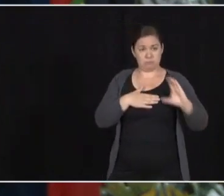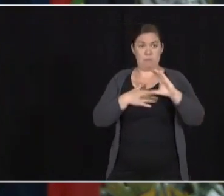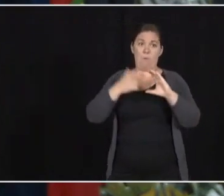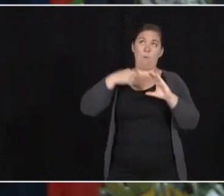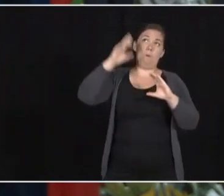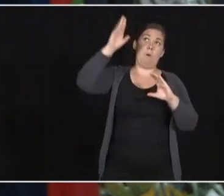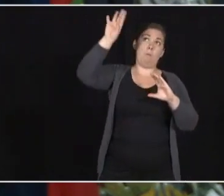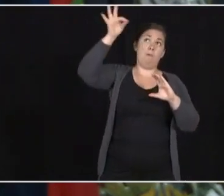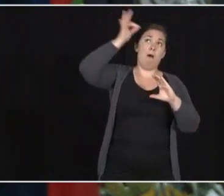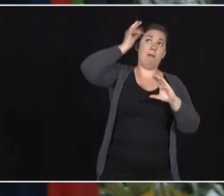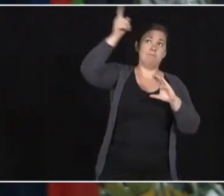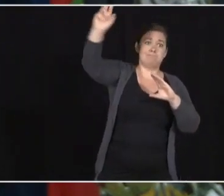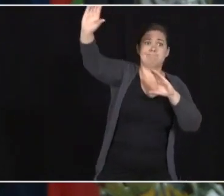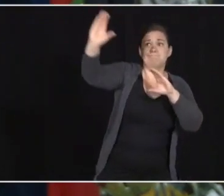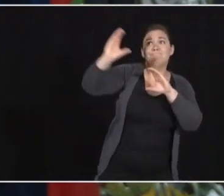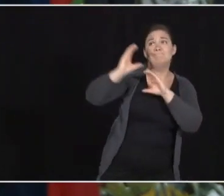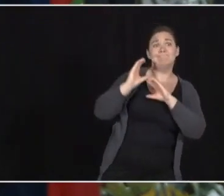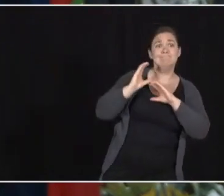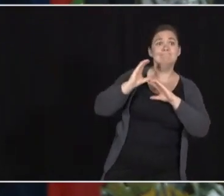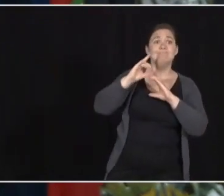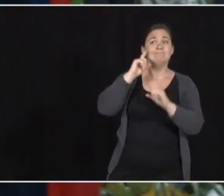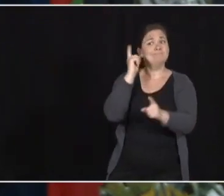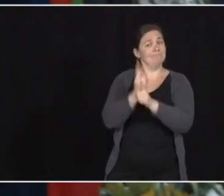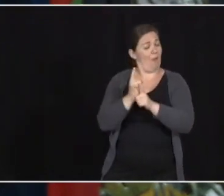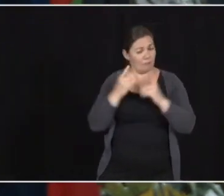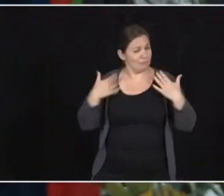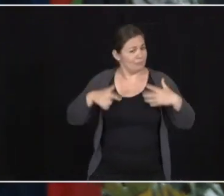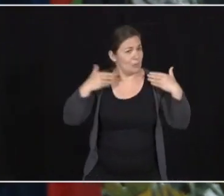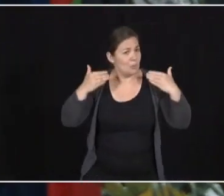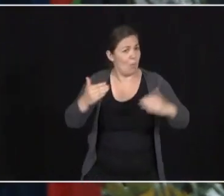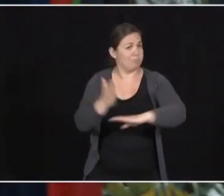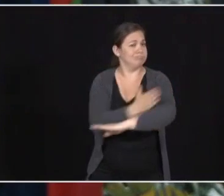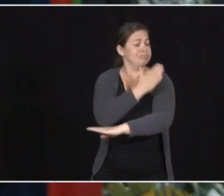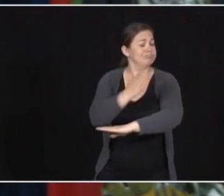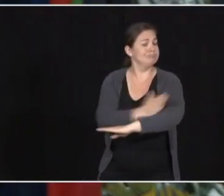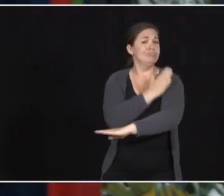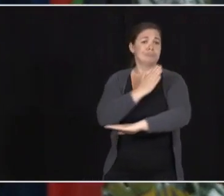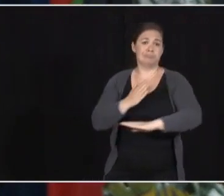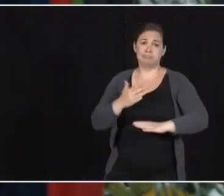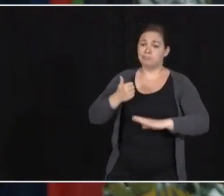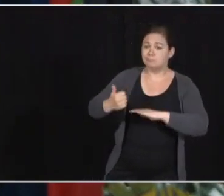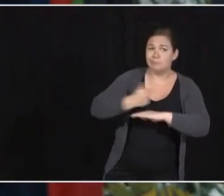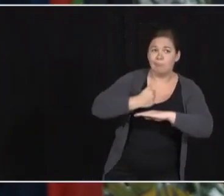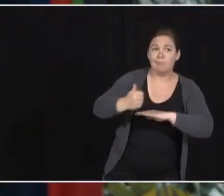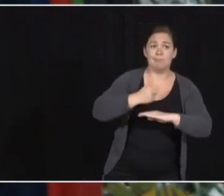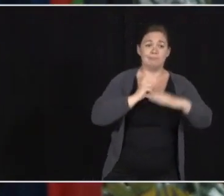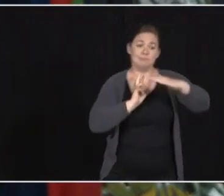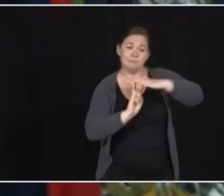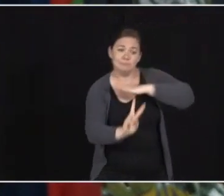that the federal government would put their 40% in. Next question. Next question comes from